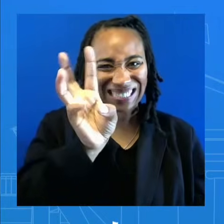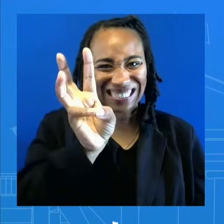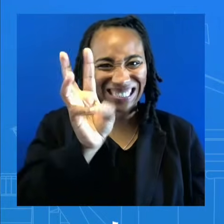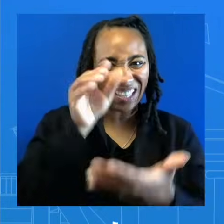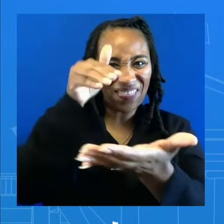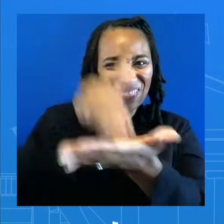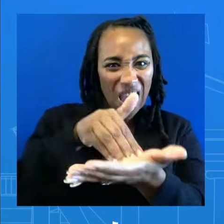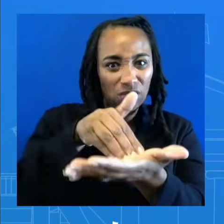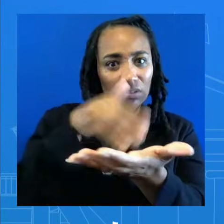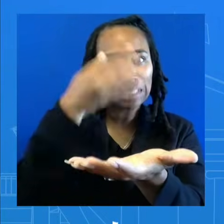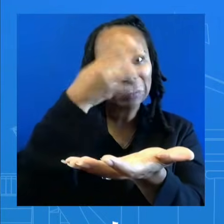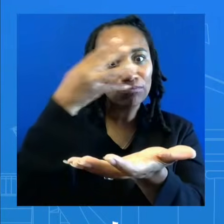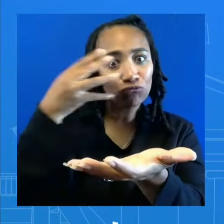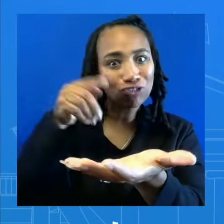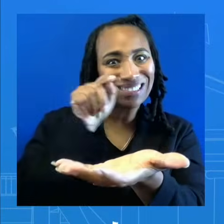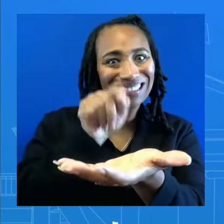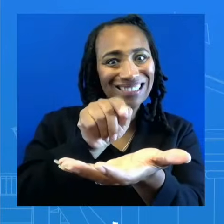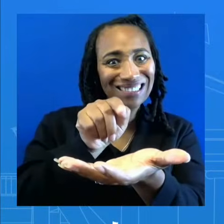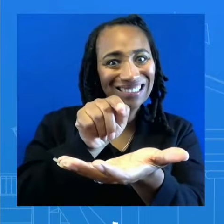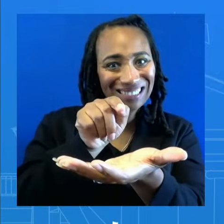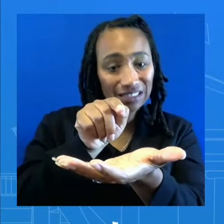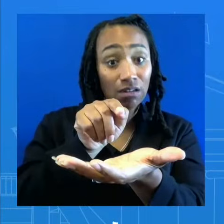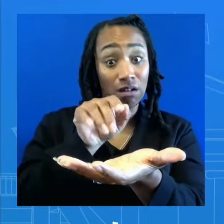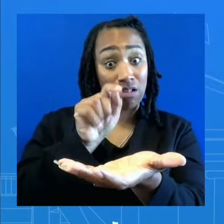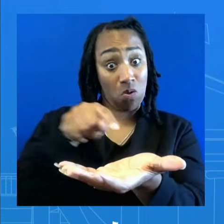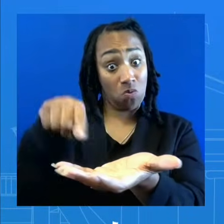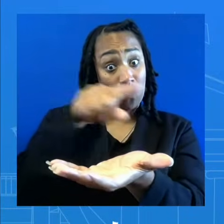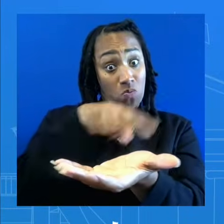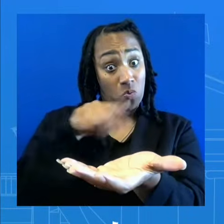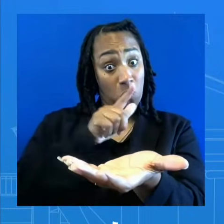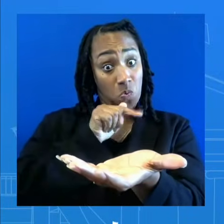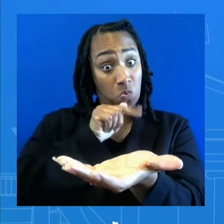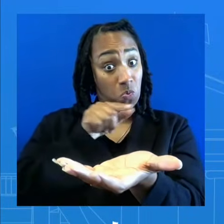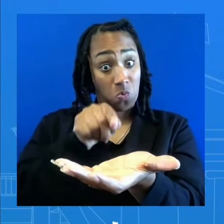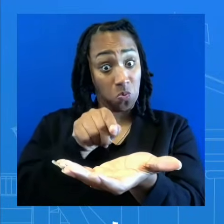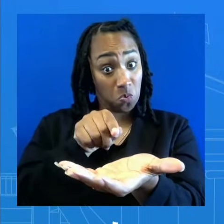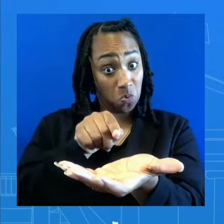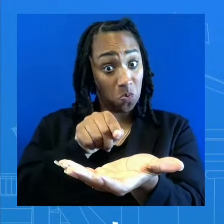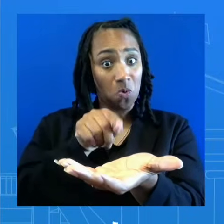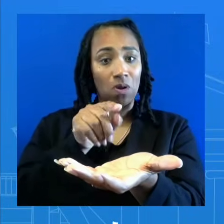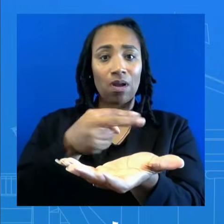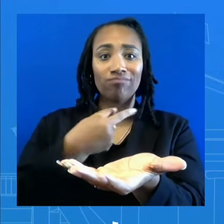issued by all previous administrations combined since the program began back in 2009.